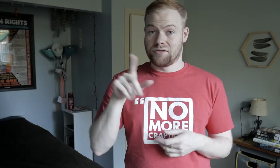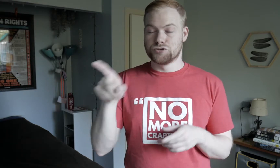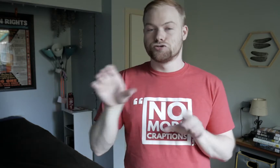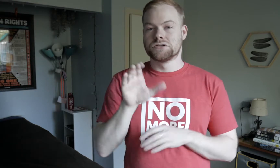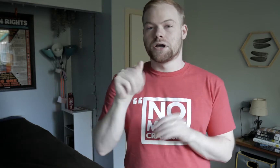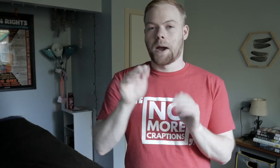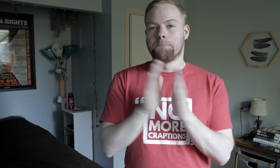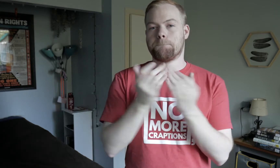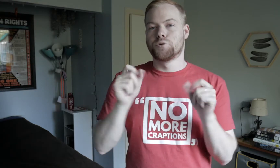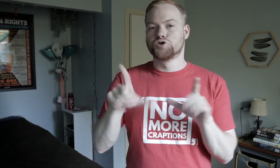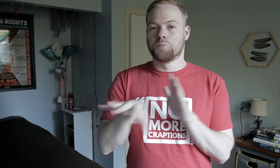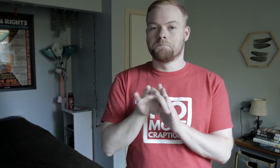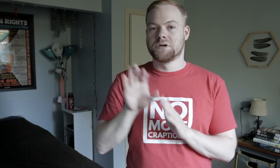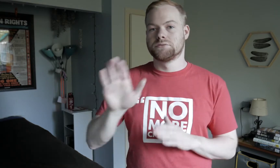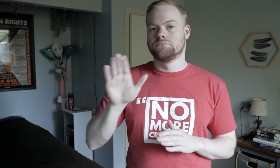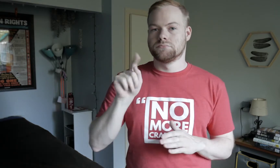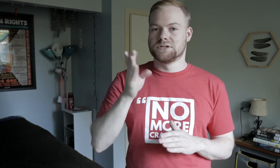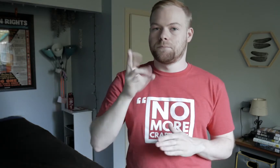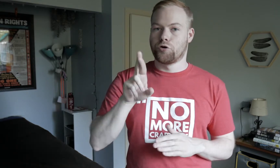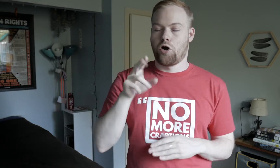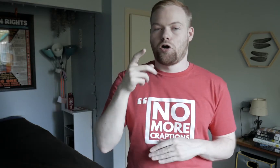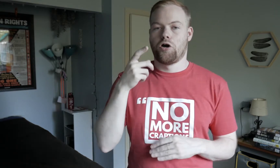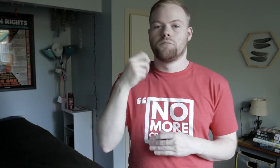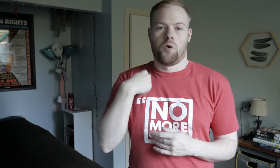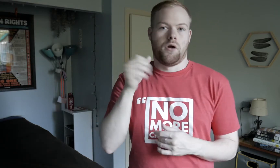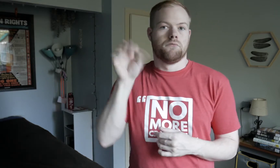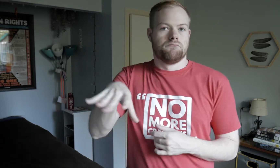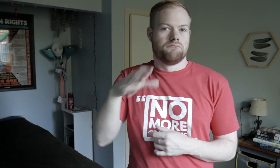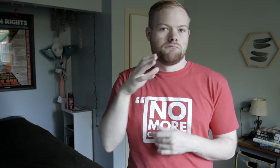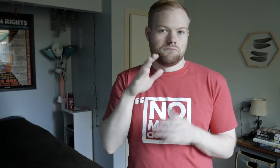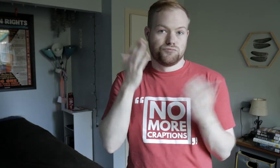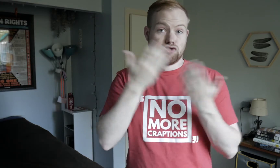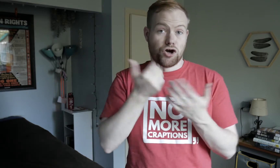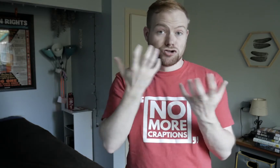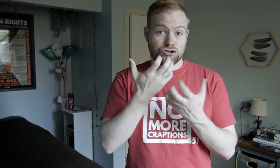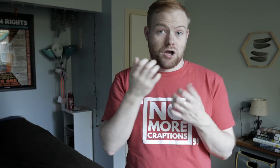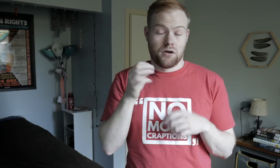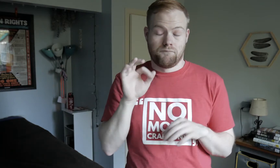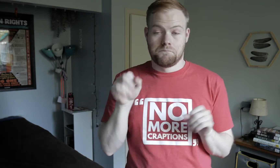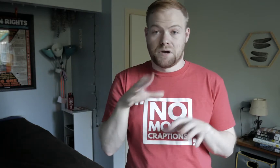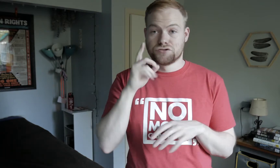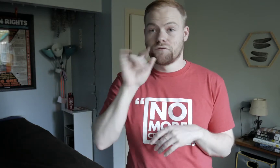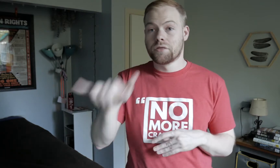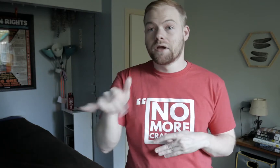She did a “BookTube picks her TBR” (video), so I put in A Darker Shade of Magic for that.